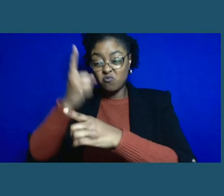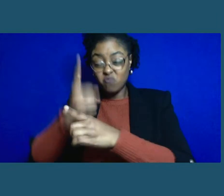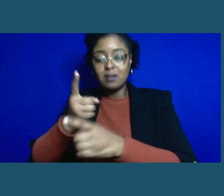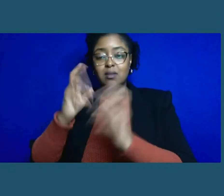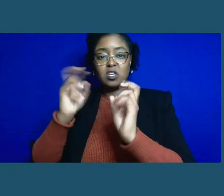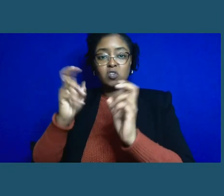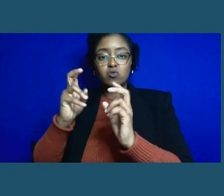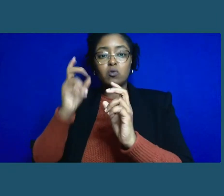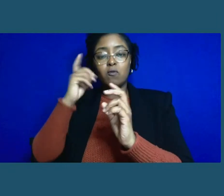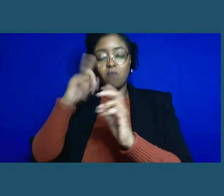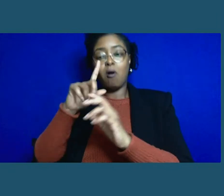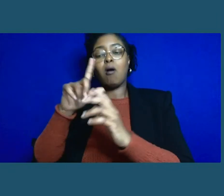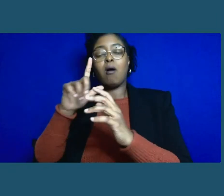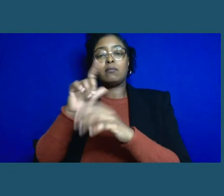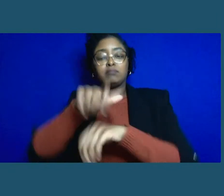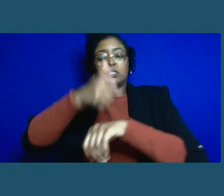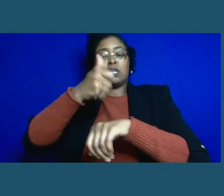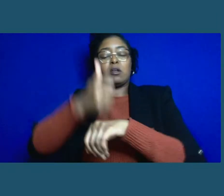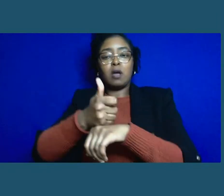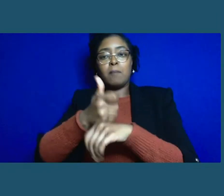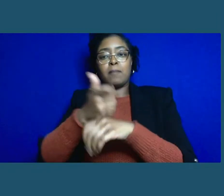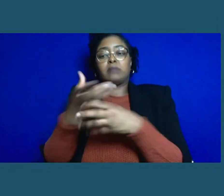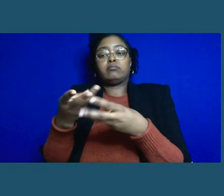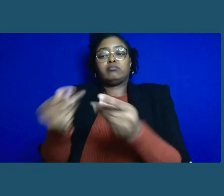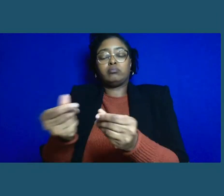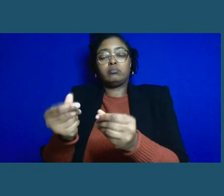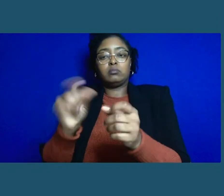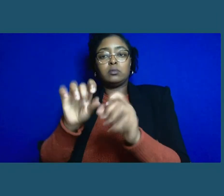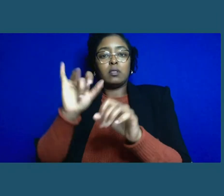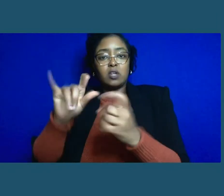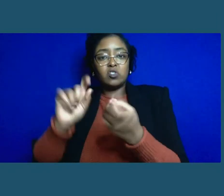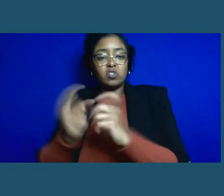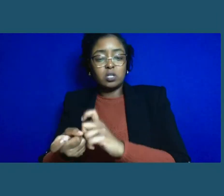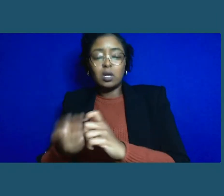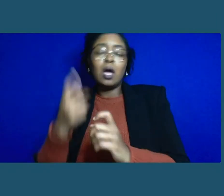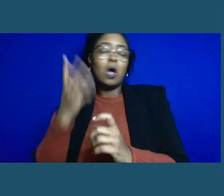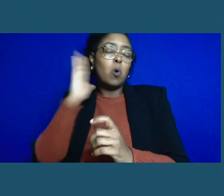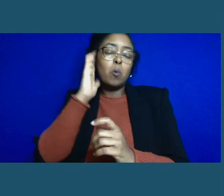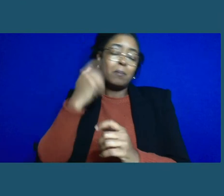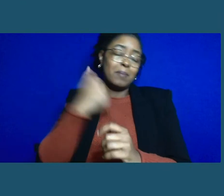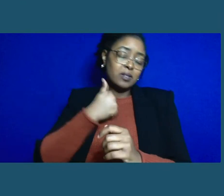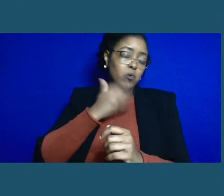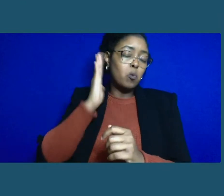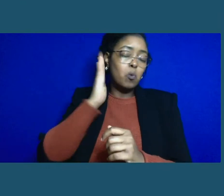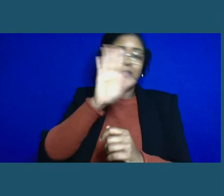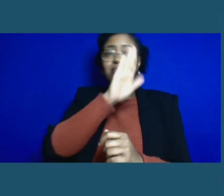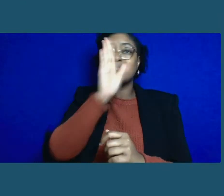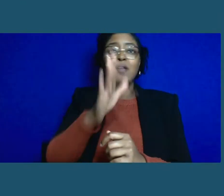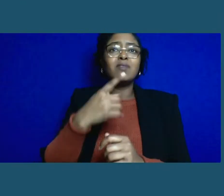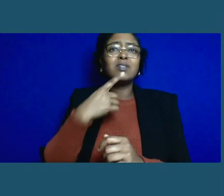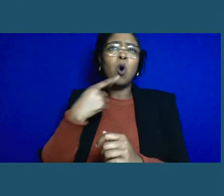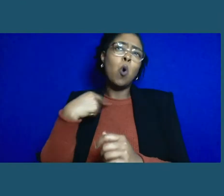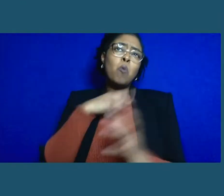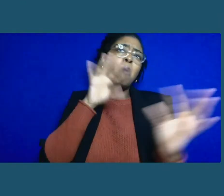do get at the rht iues to make the change. Um And you know